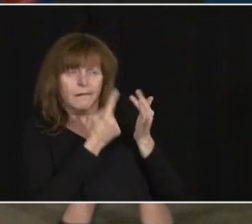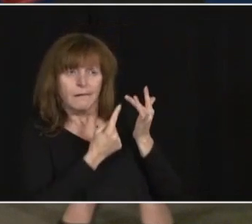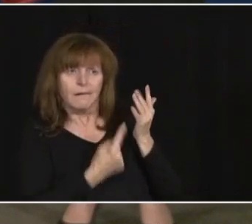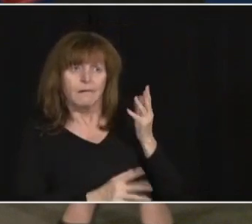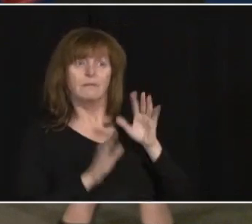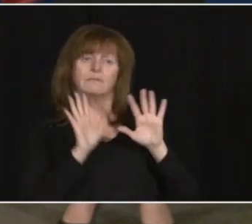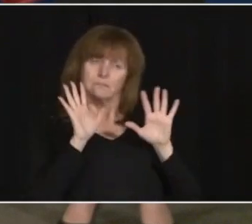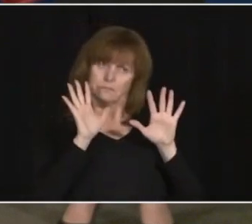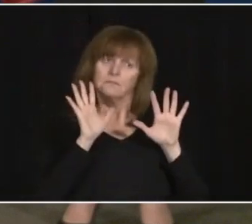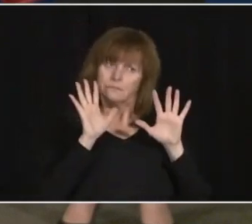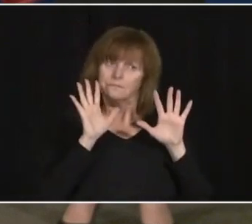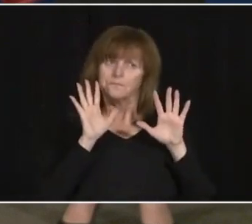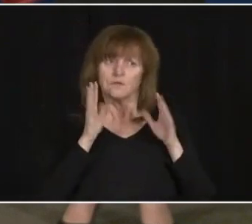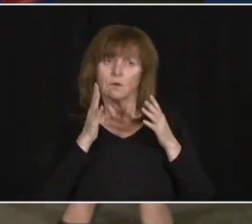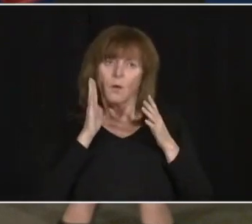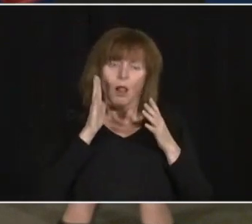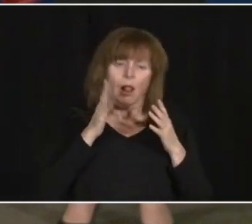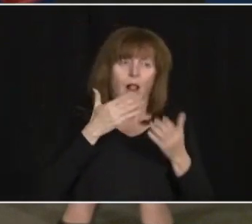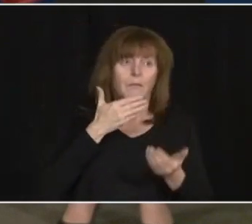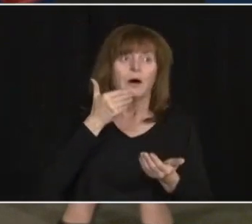protocol, then we will be much better